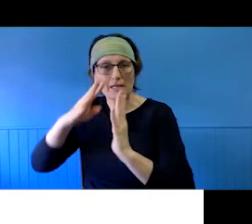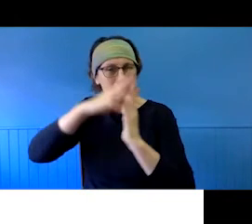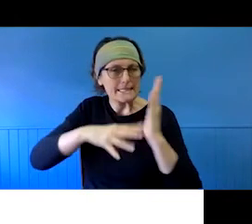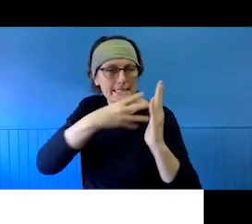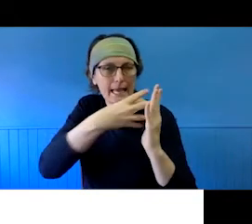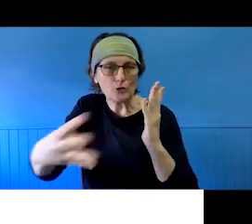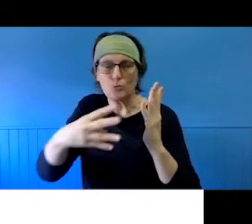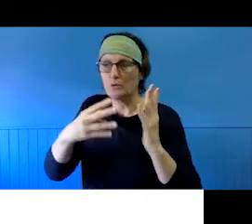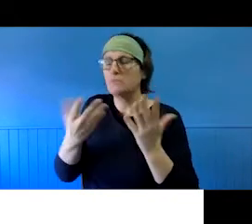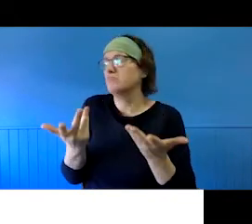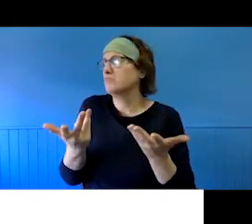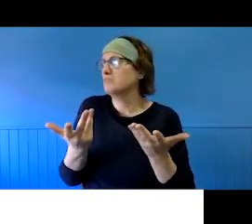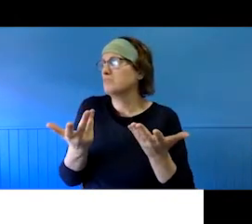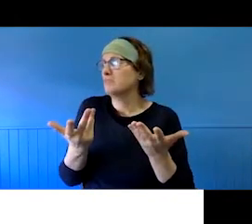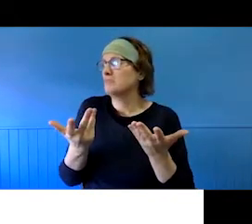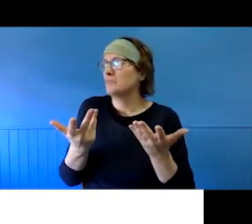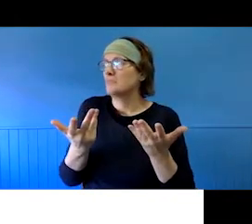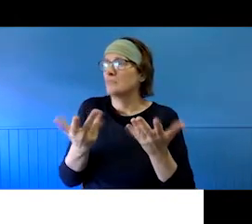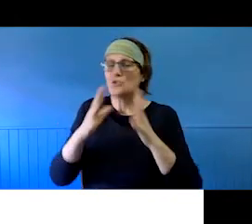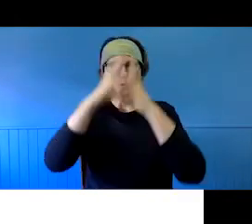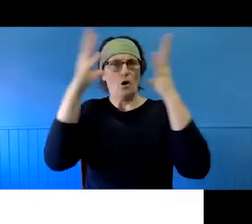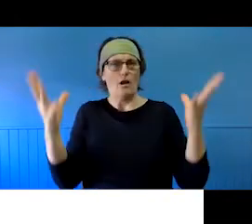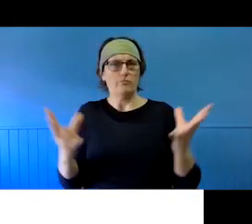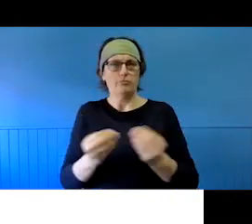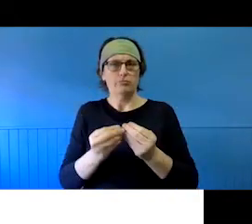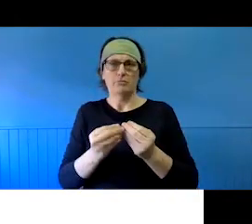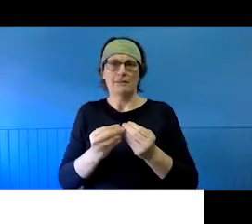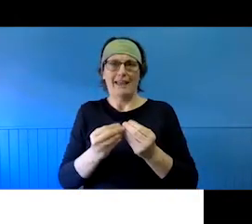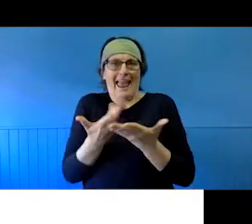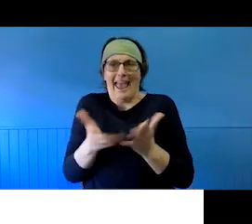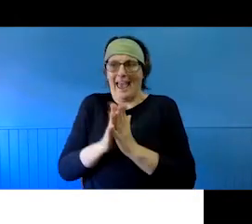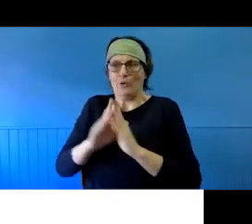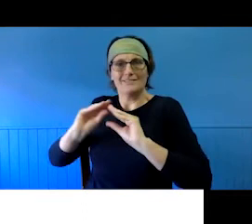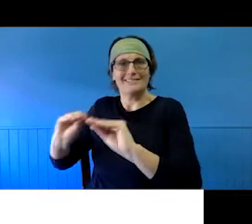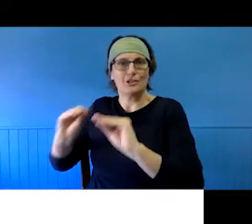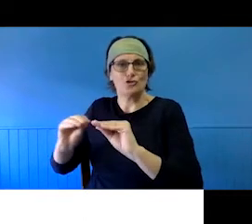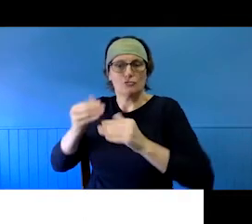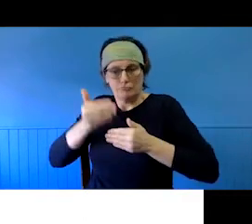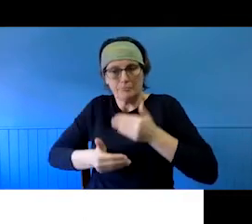and overall large constructs that are going to form and be the